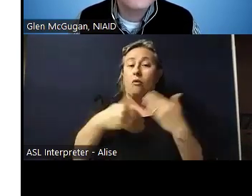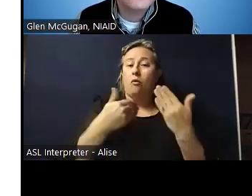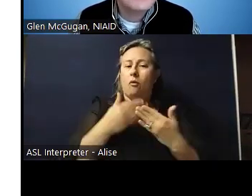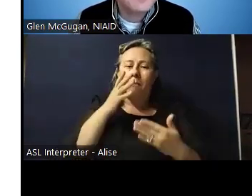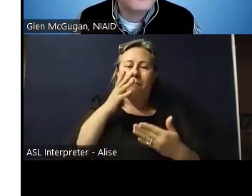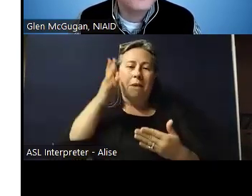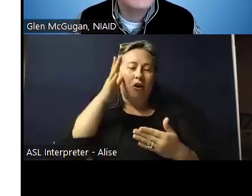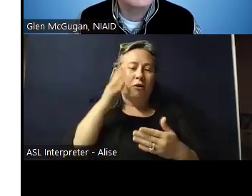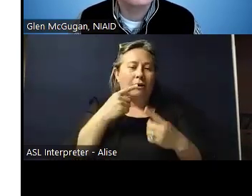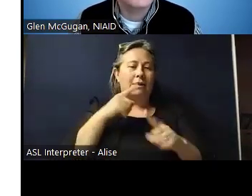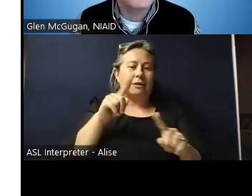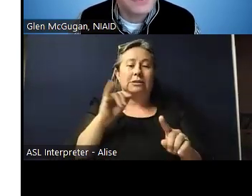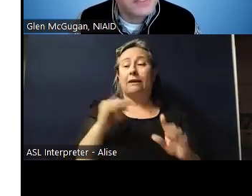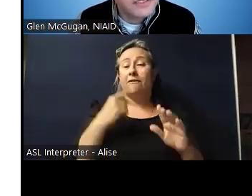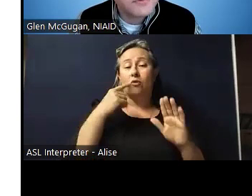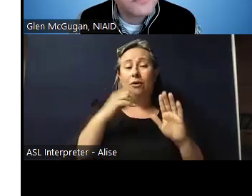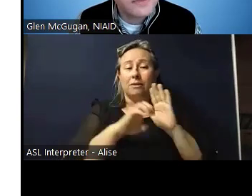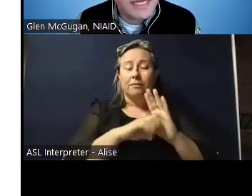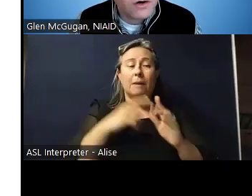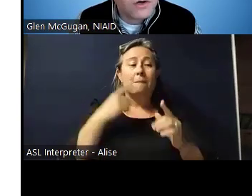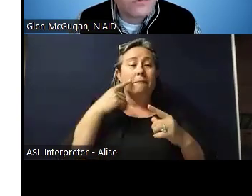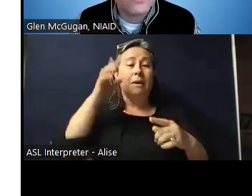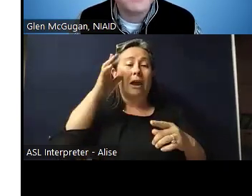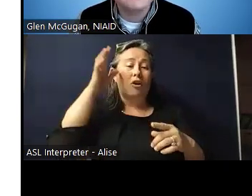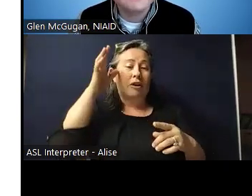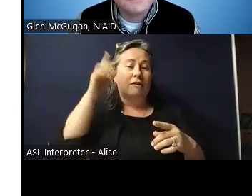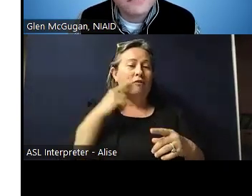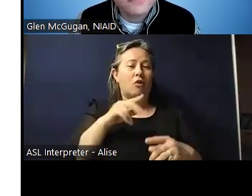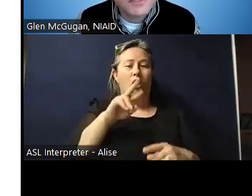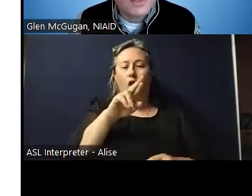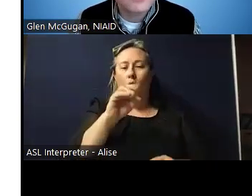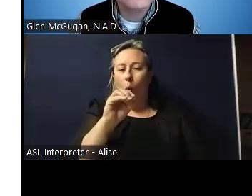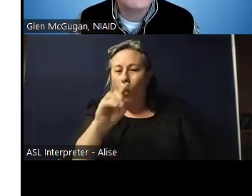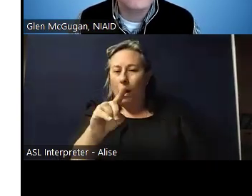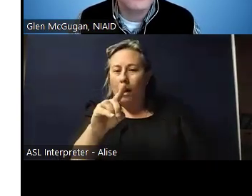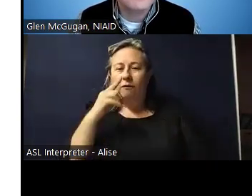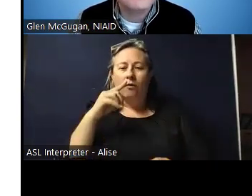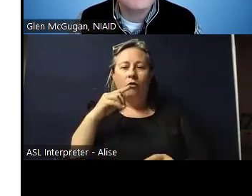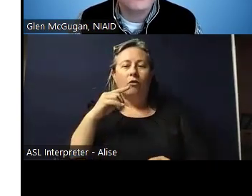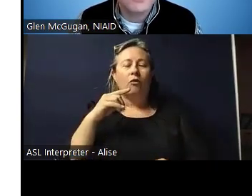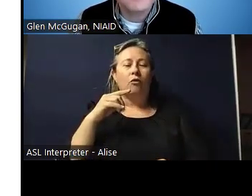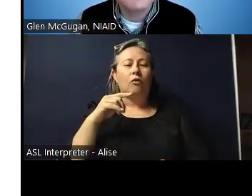For example, there's a parent announcement for that R01, for the R21 and so on.